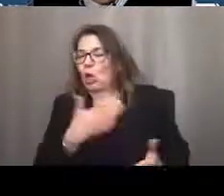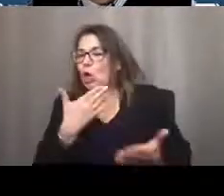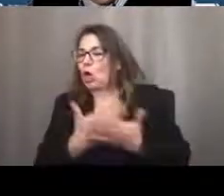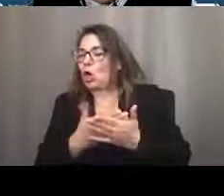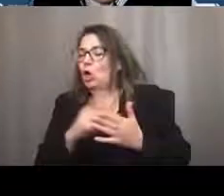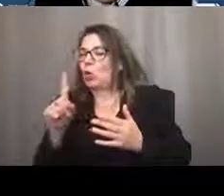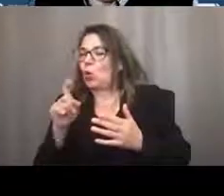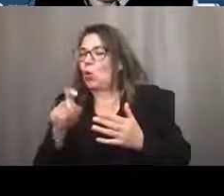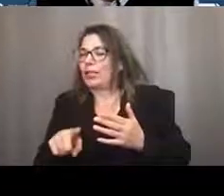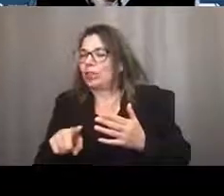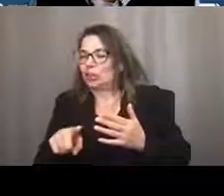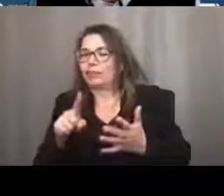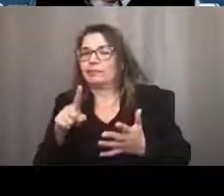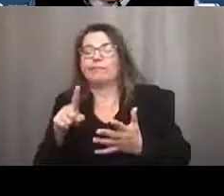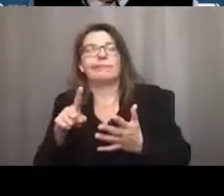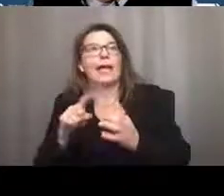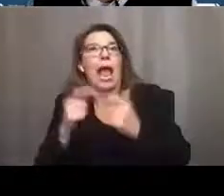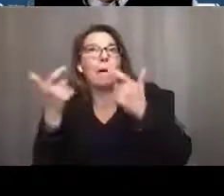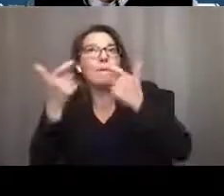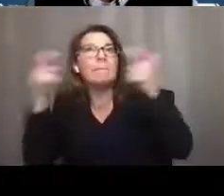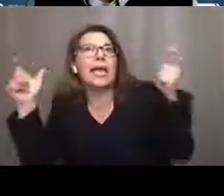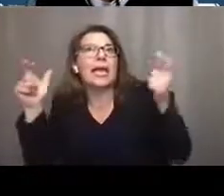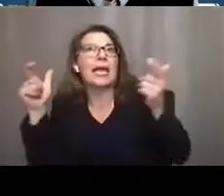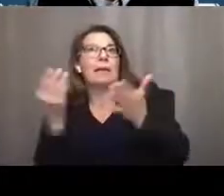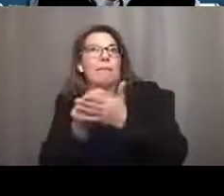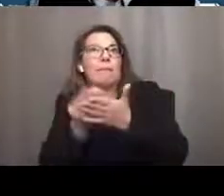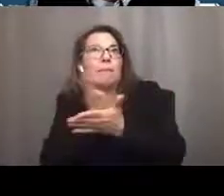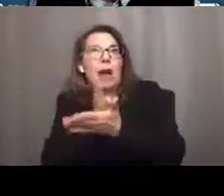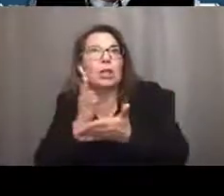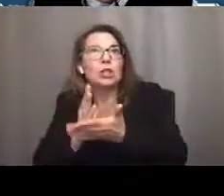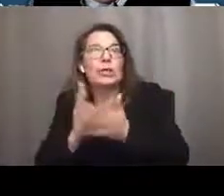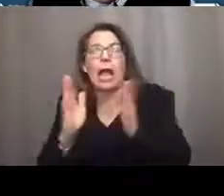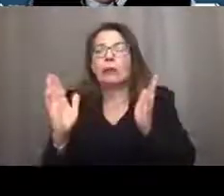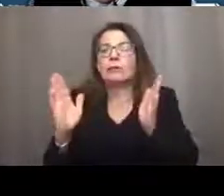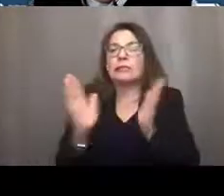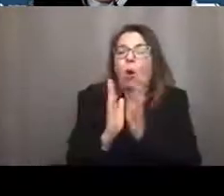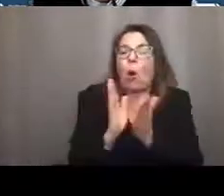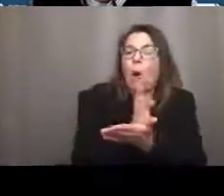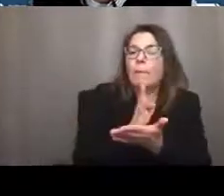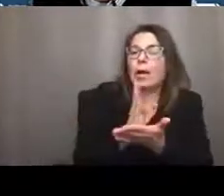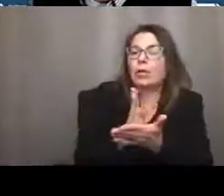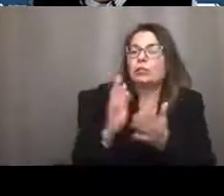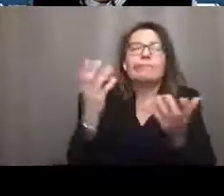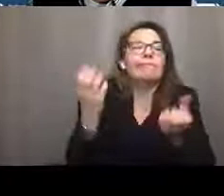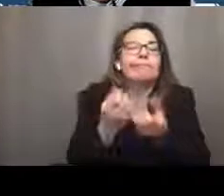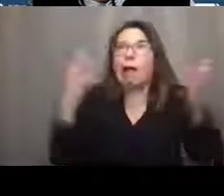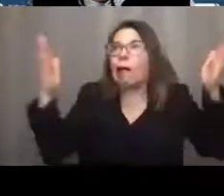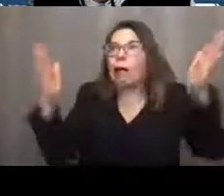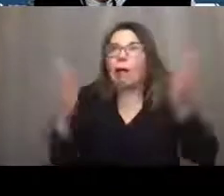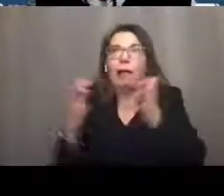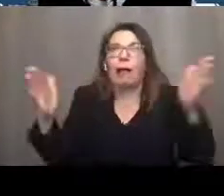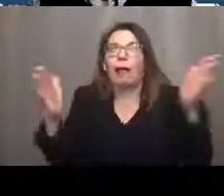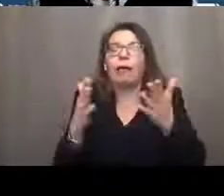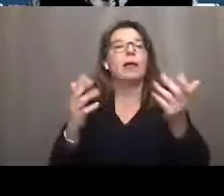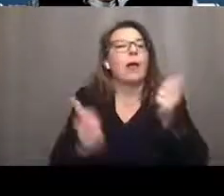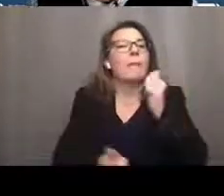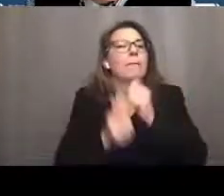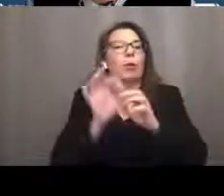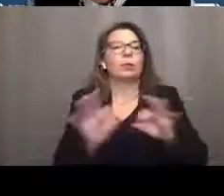Particularly, how big should my budget be? Or how small should it be? The most important consideration from the program side,